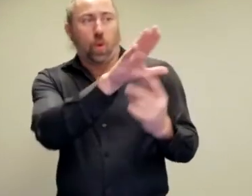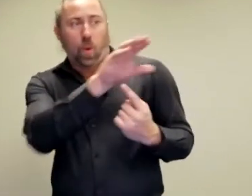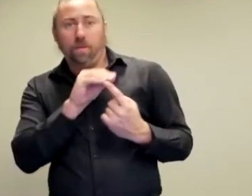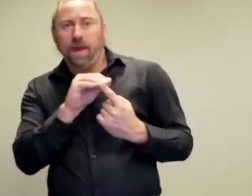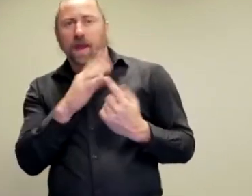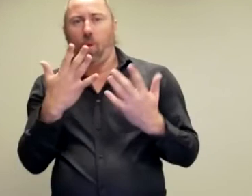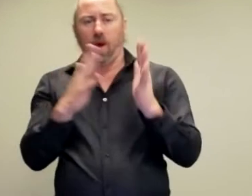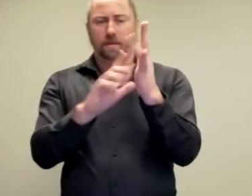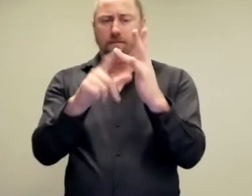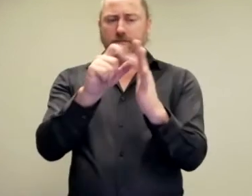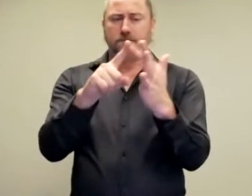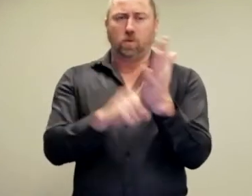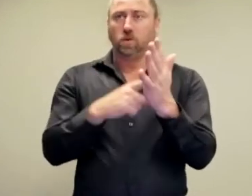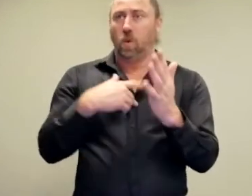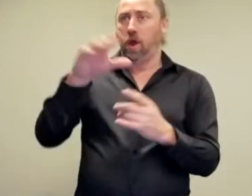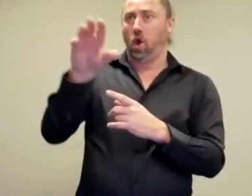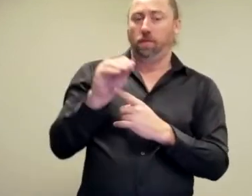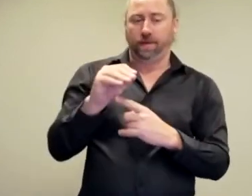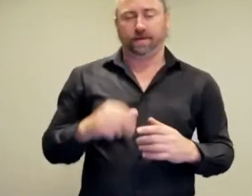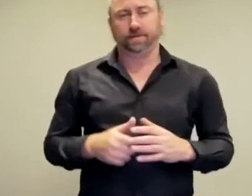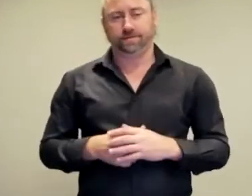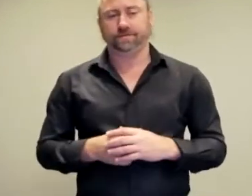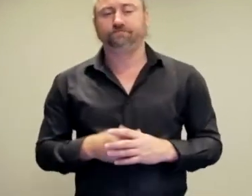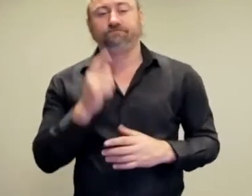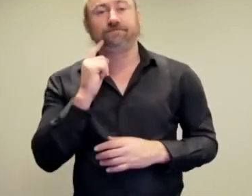be copied to make a pattern. I made this work here